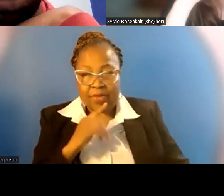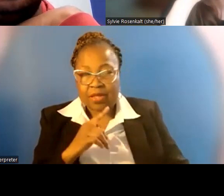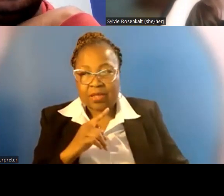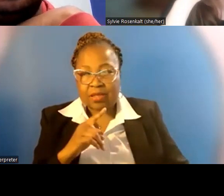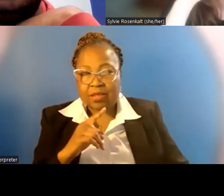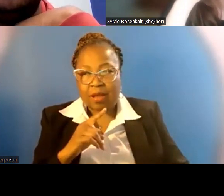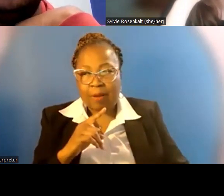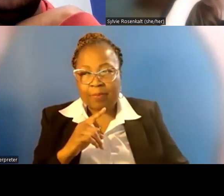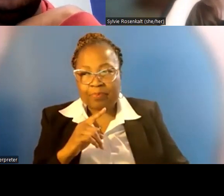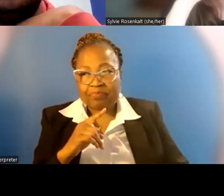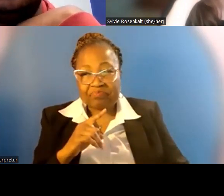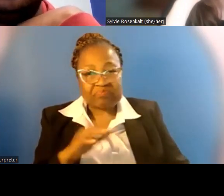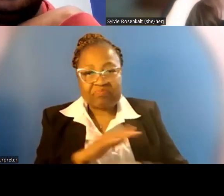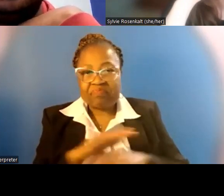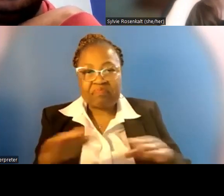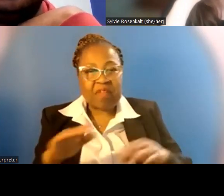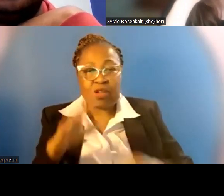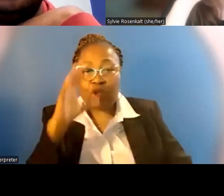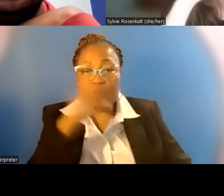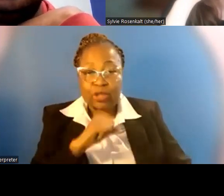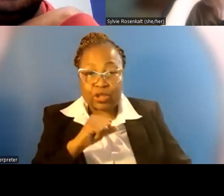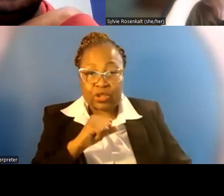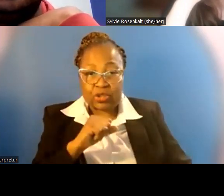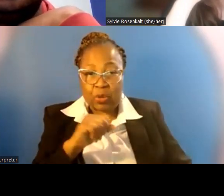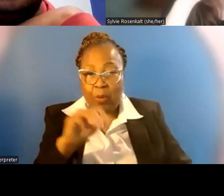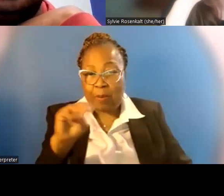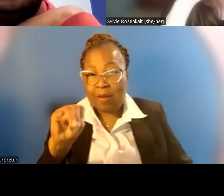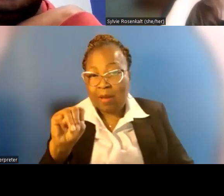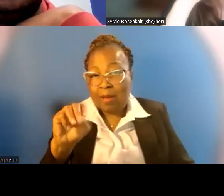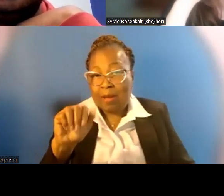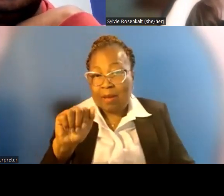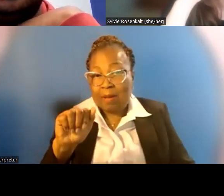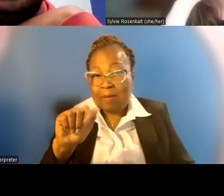don't assume malice, especially from a non-disabled person,